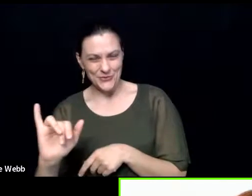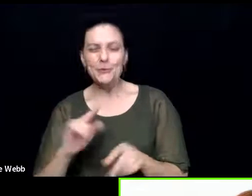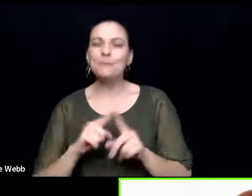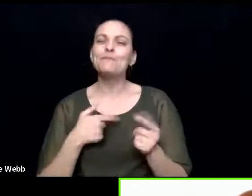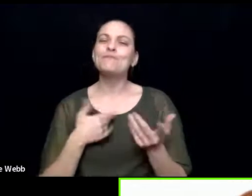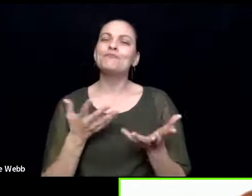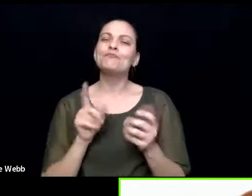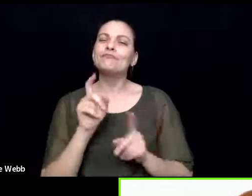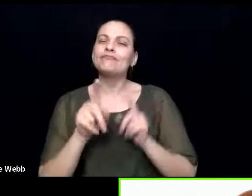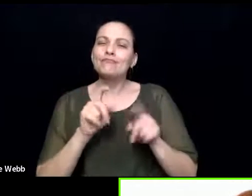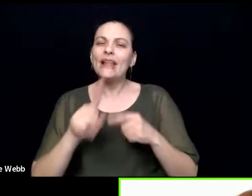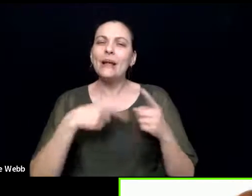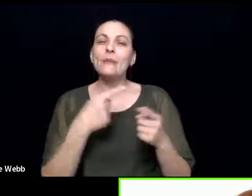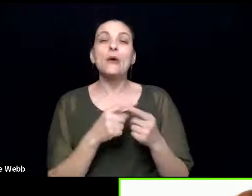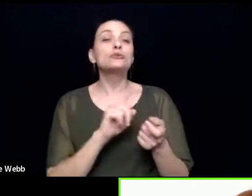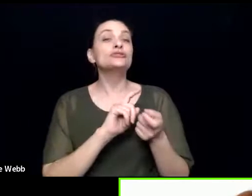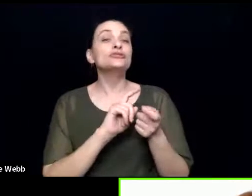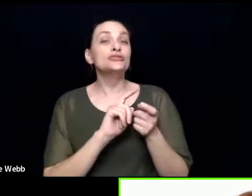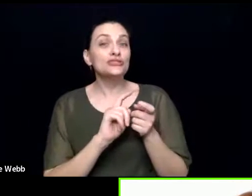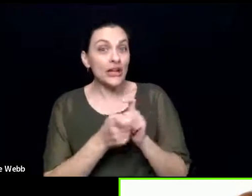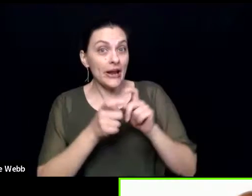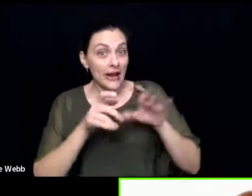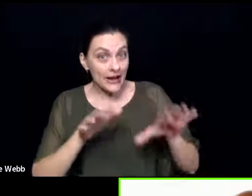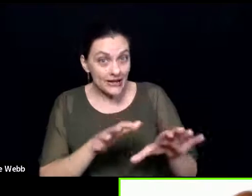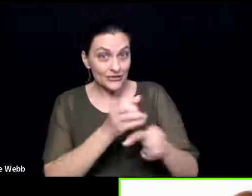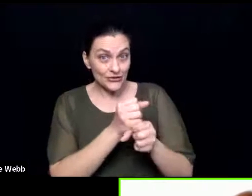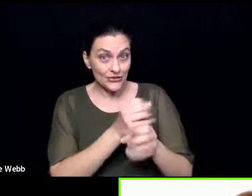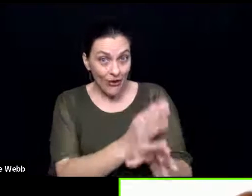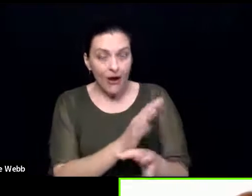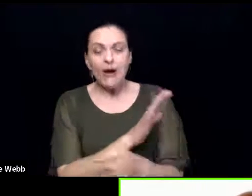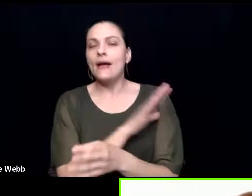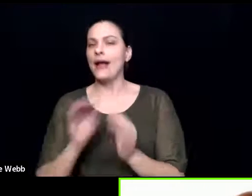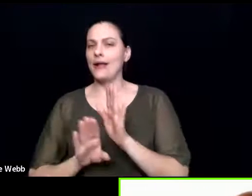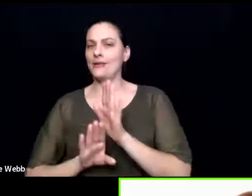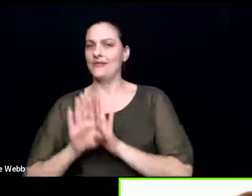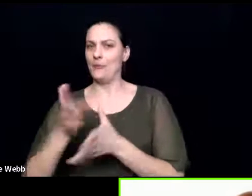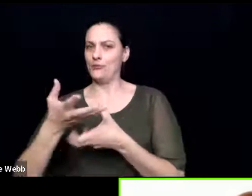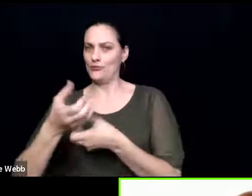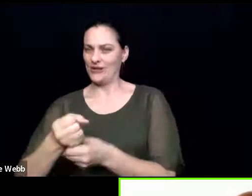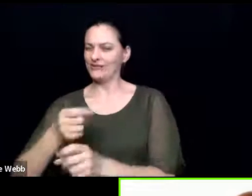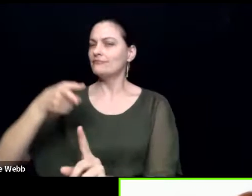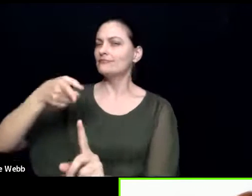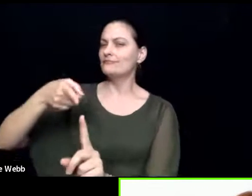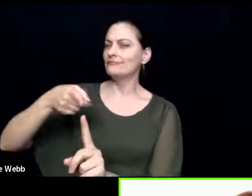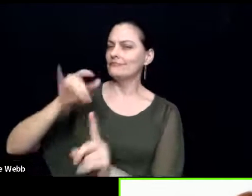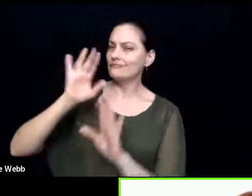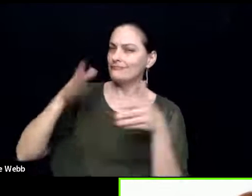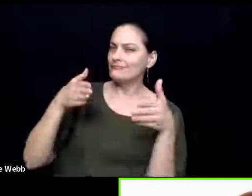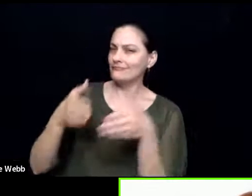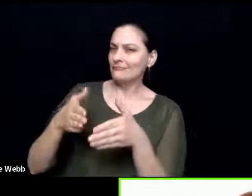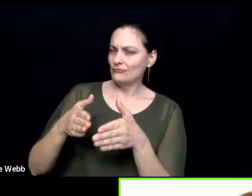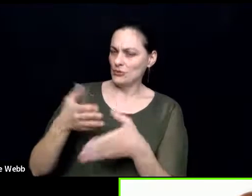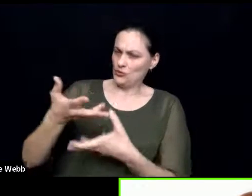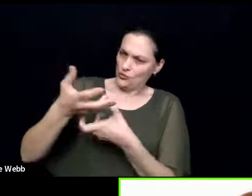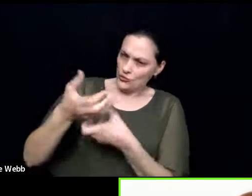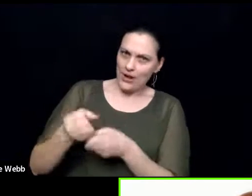thoughts to share about how we build that trust with each other, you know, the trust has been